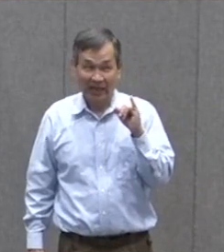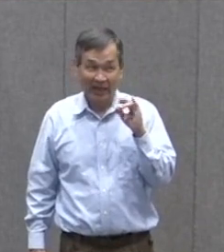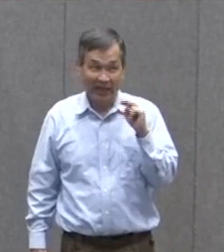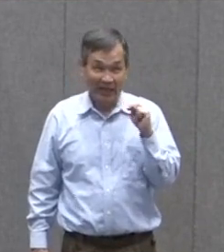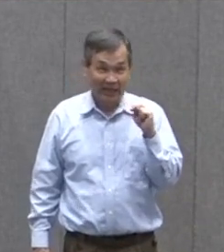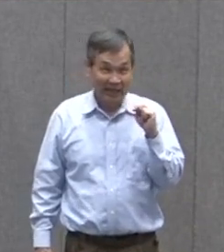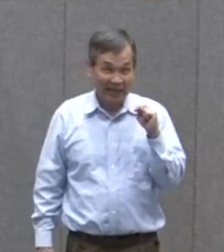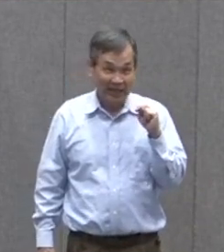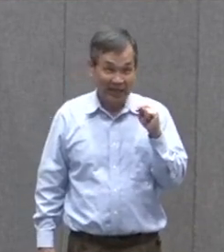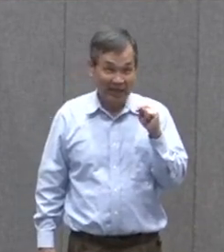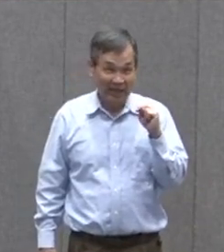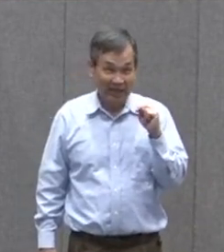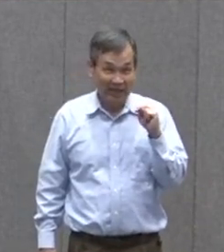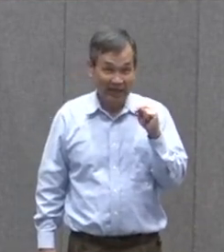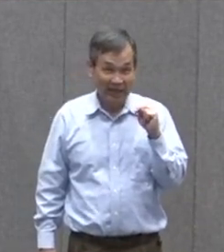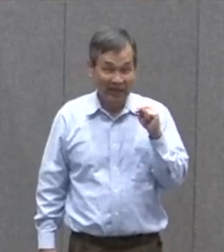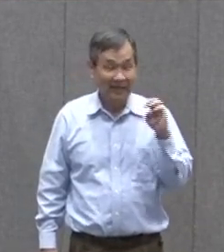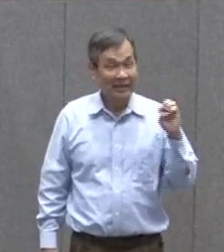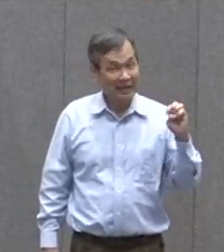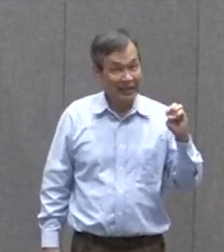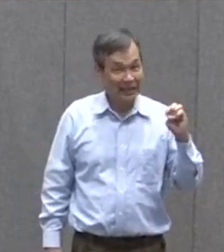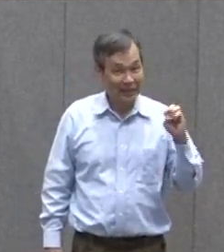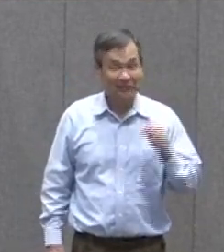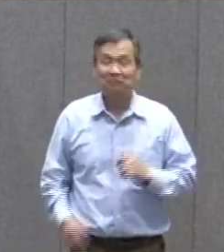N E, nine.